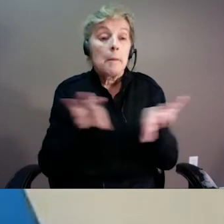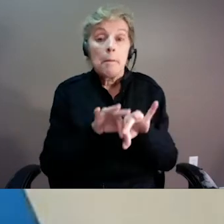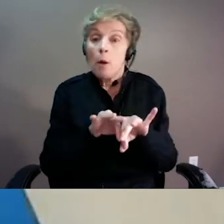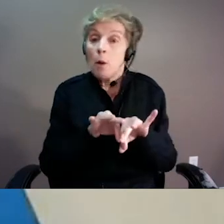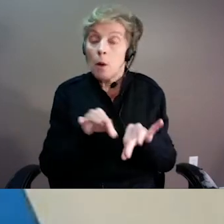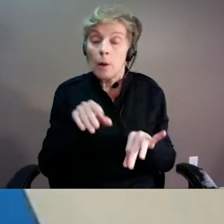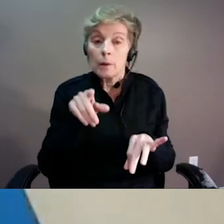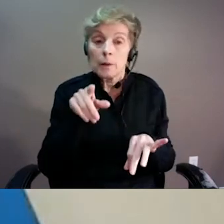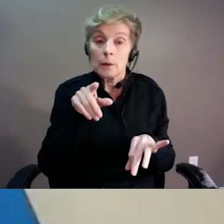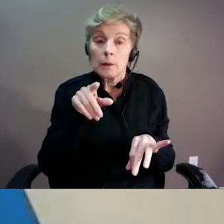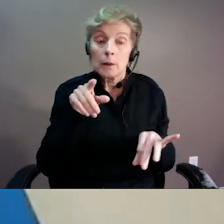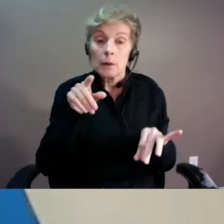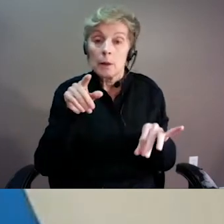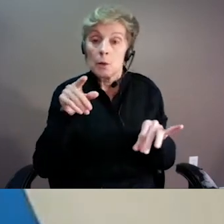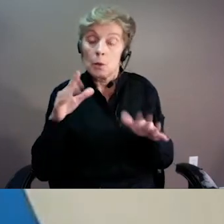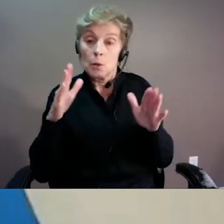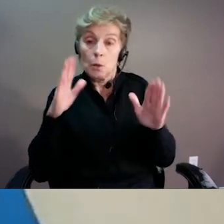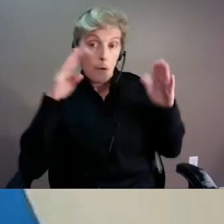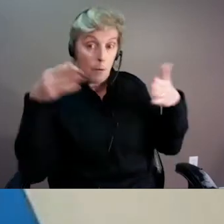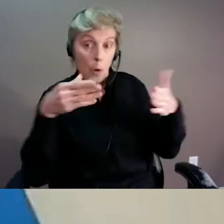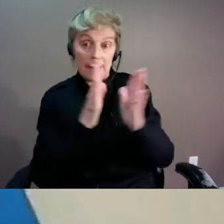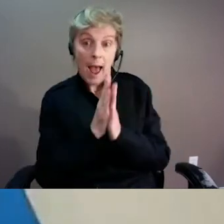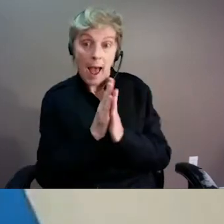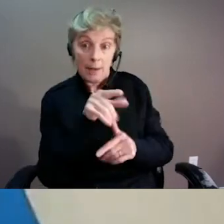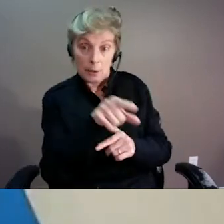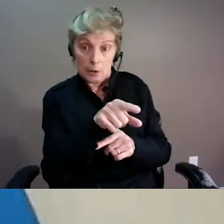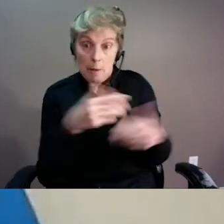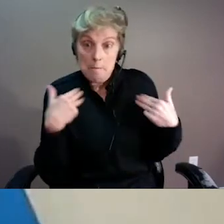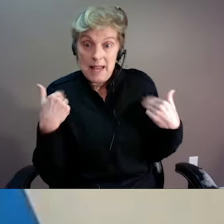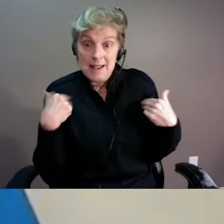that on her as well. Just a couple of things I would say. The first one is,